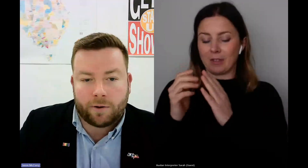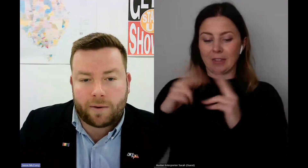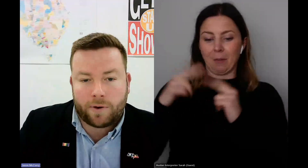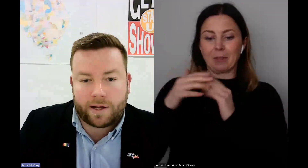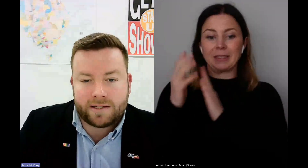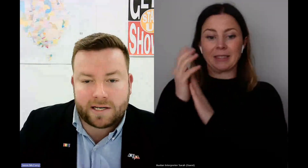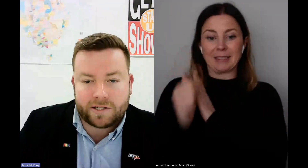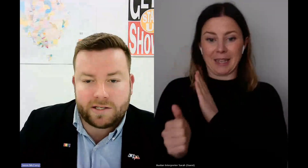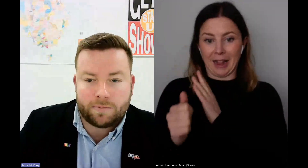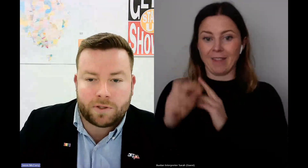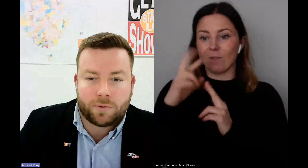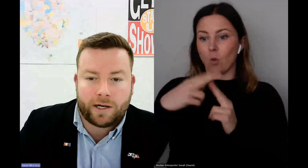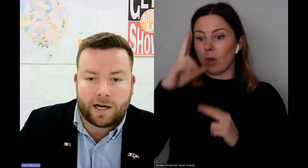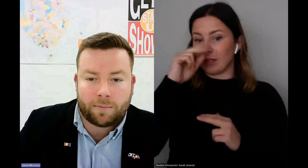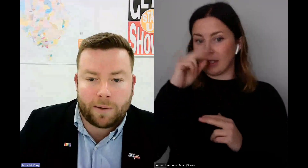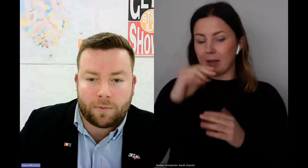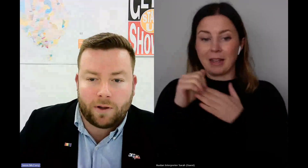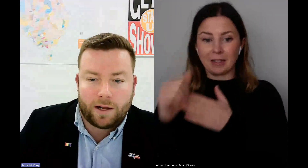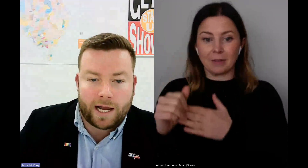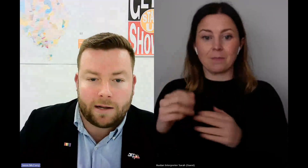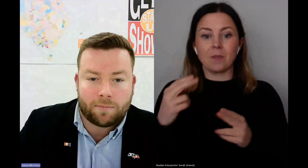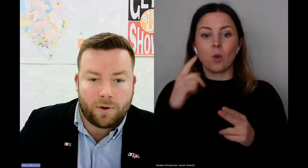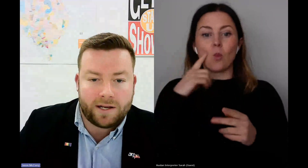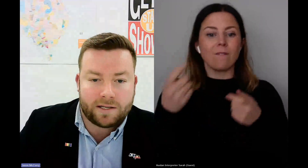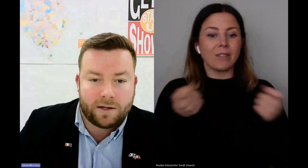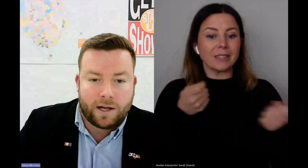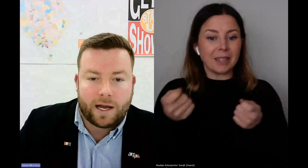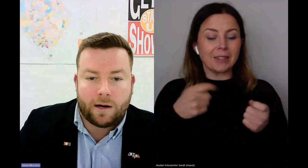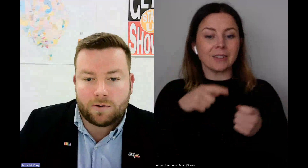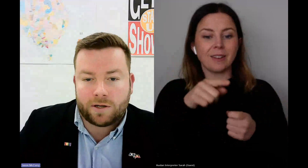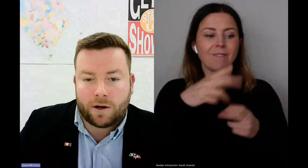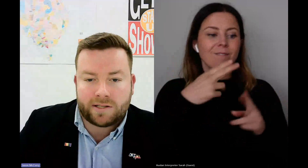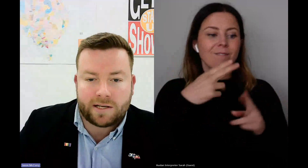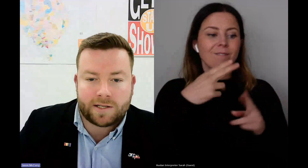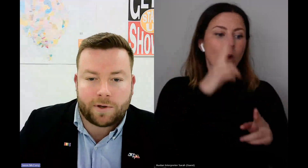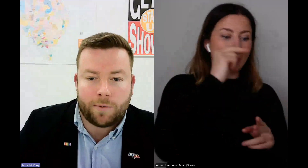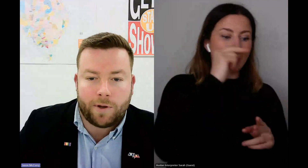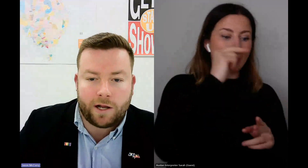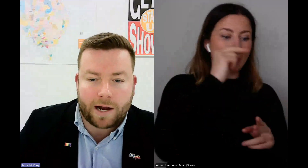group networking sessions between young people and employers and also hosting some community